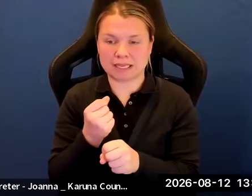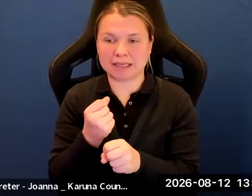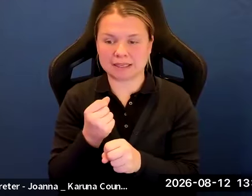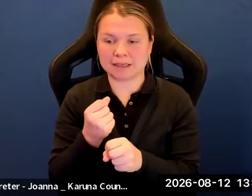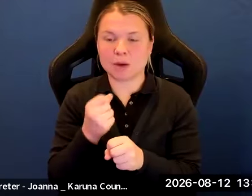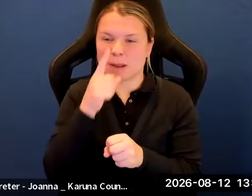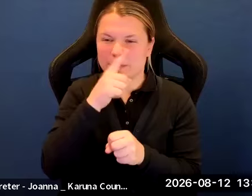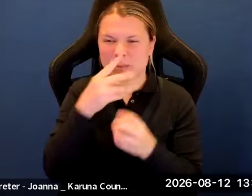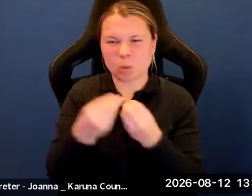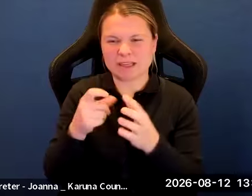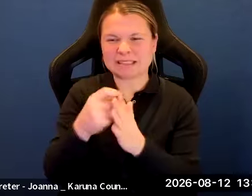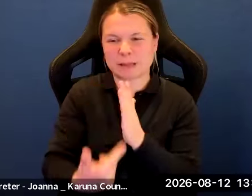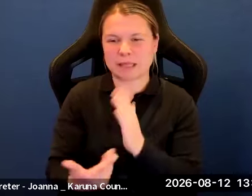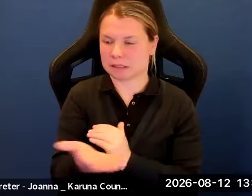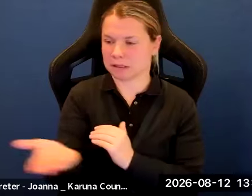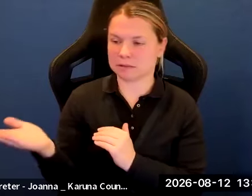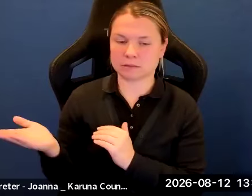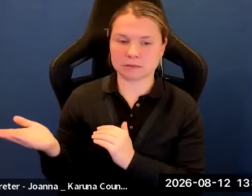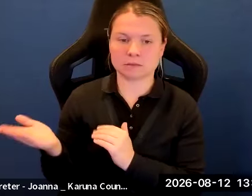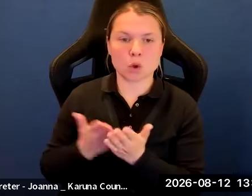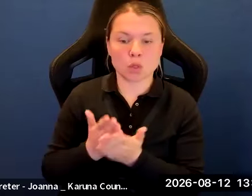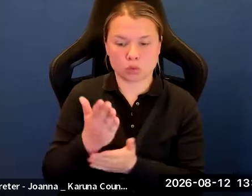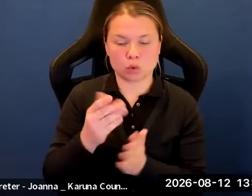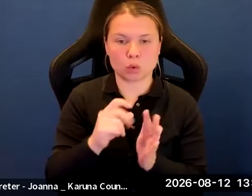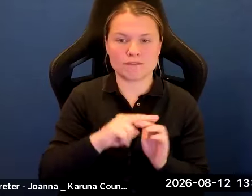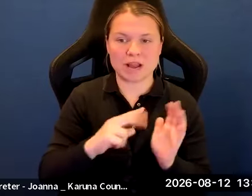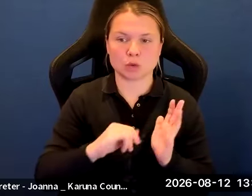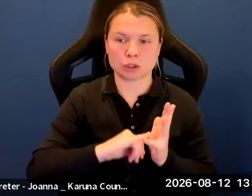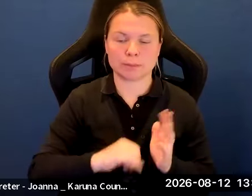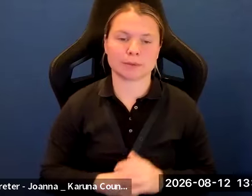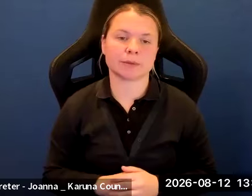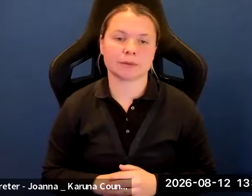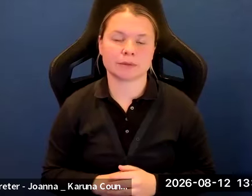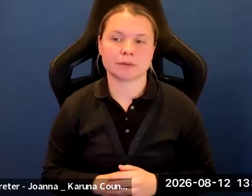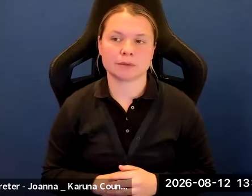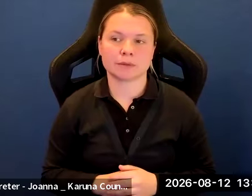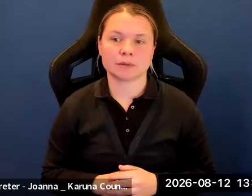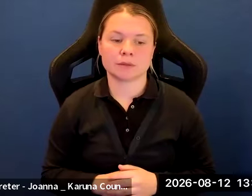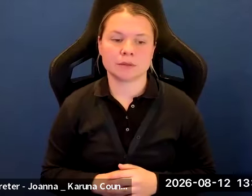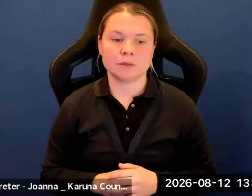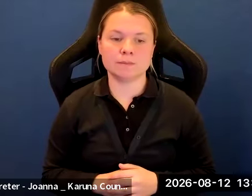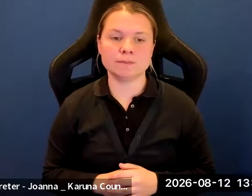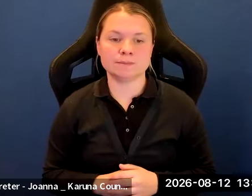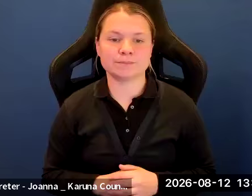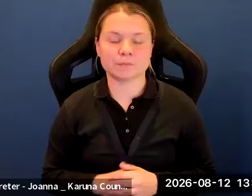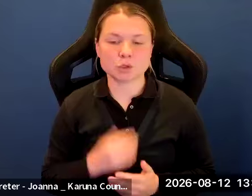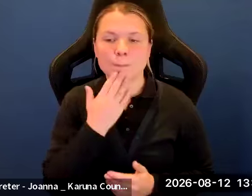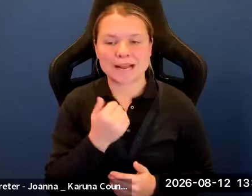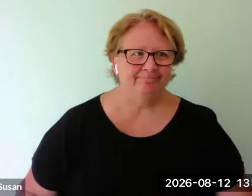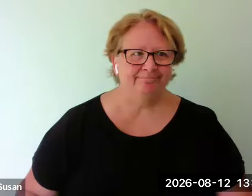and credible plan for co- designing and producing the research with people with disability throughout the